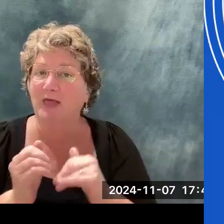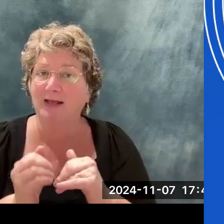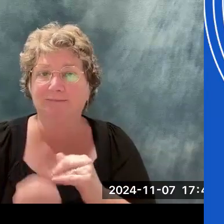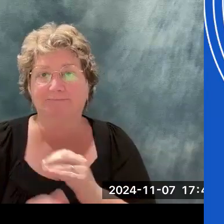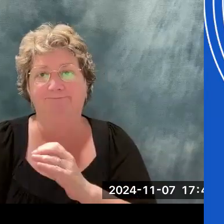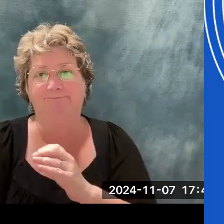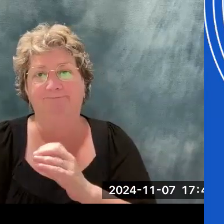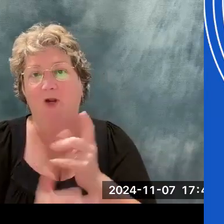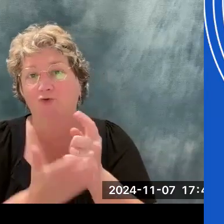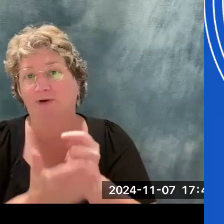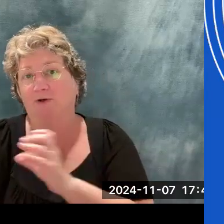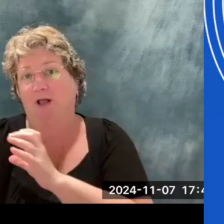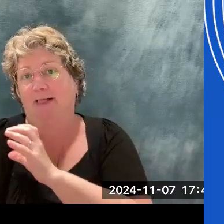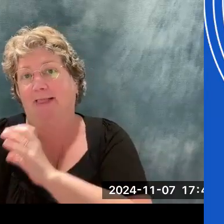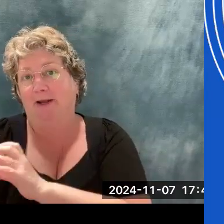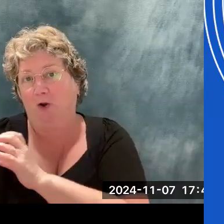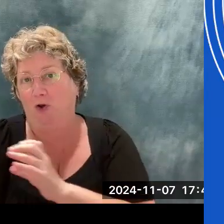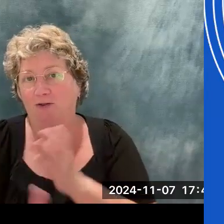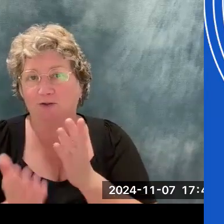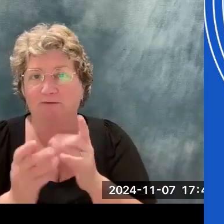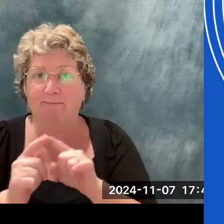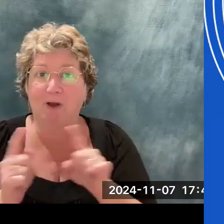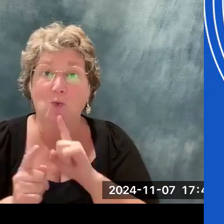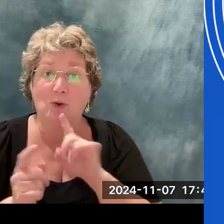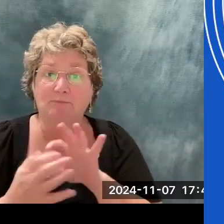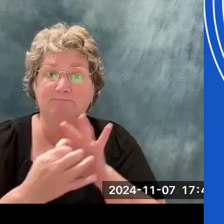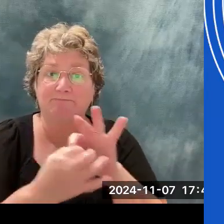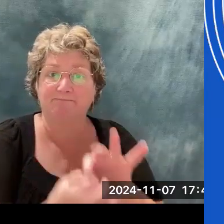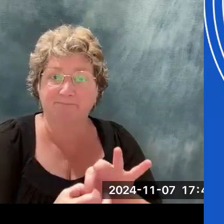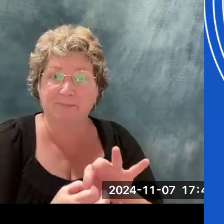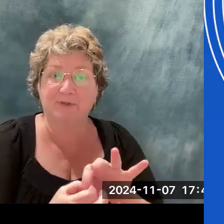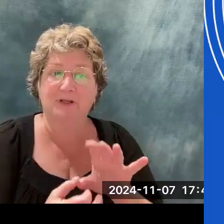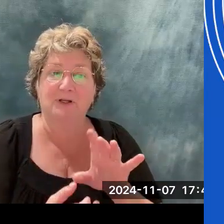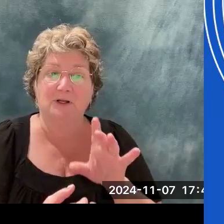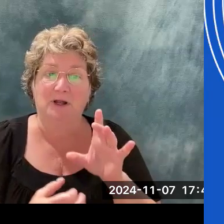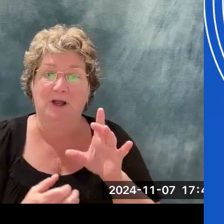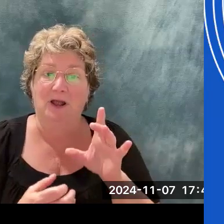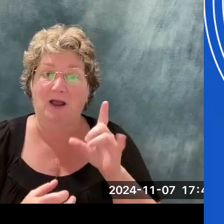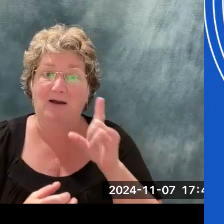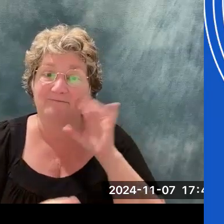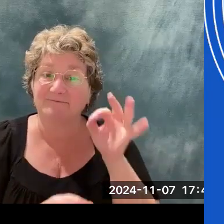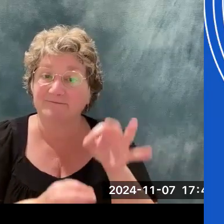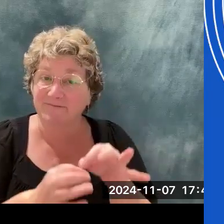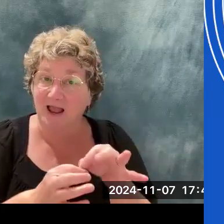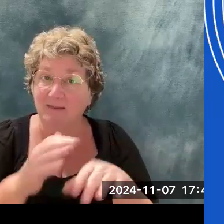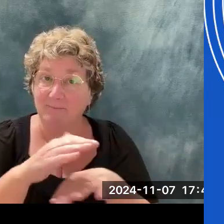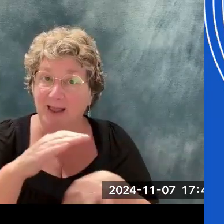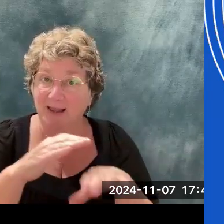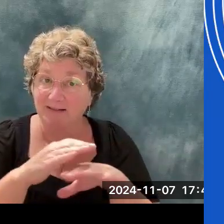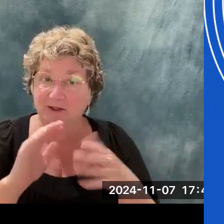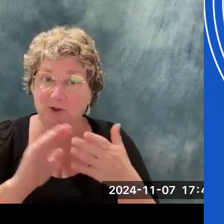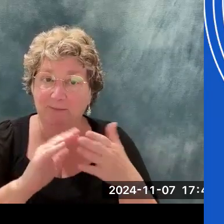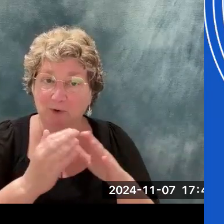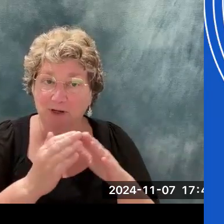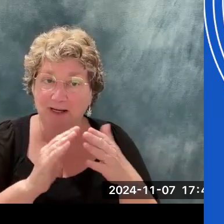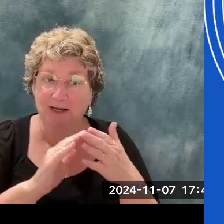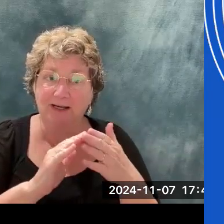community support groups, to the faith-based community, to the recovery community. Again, they provide consultations of individuals